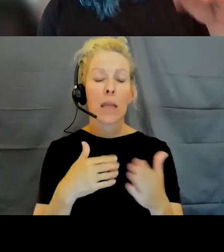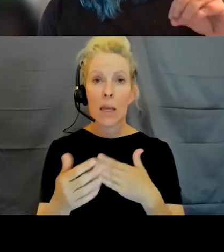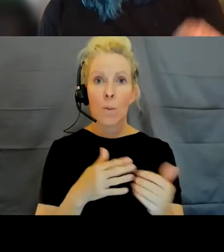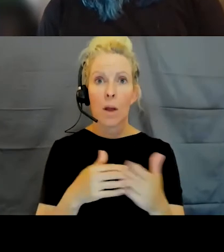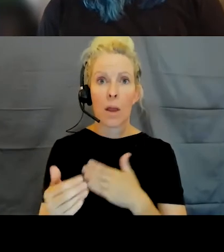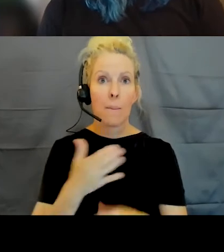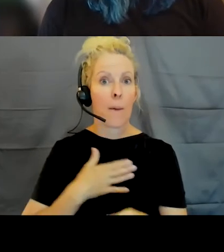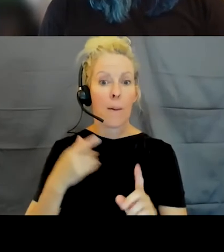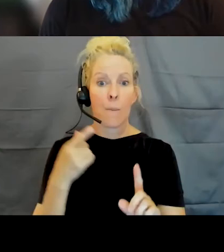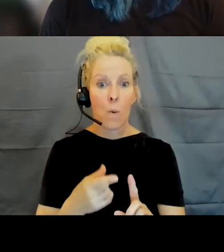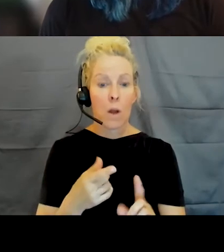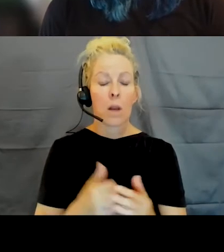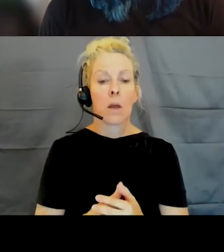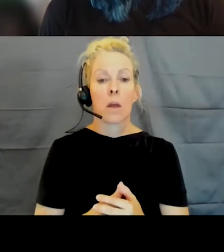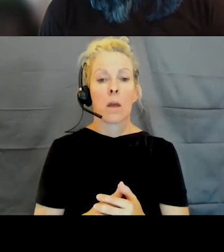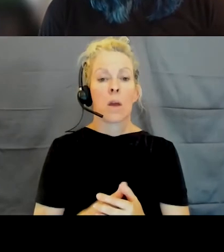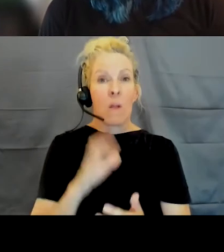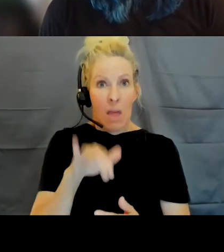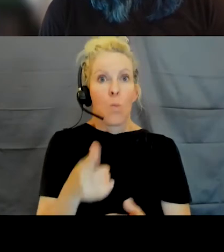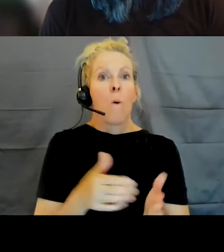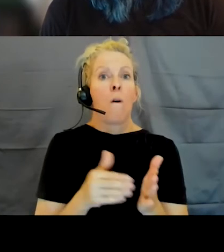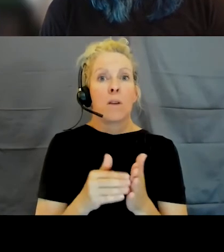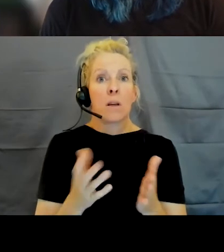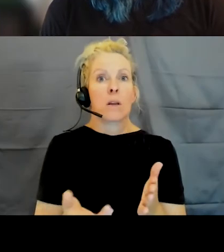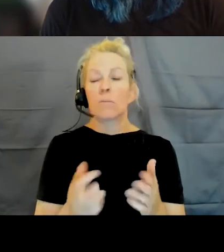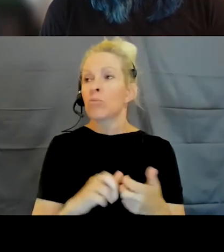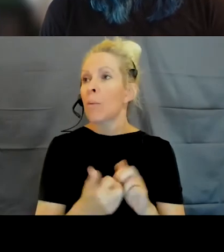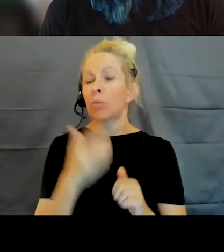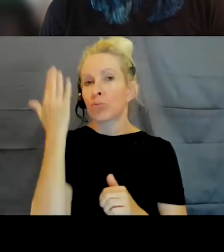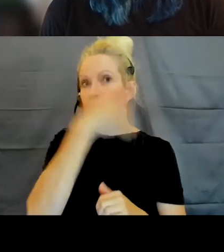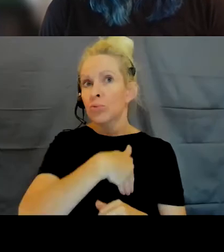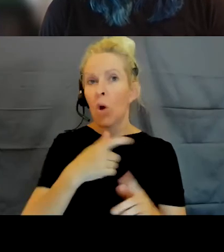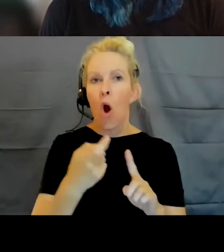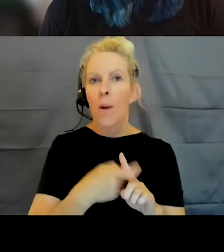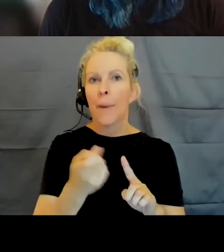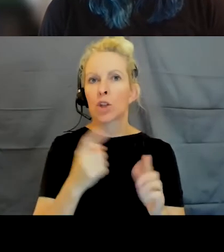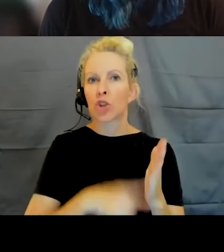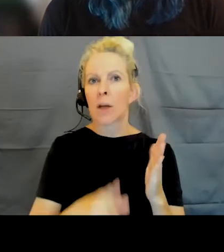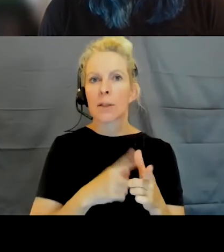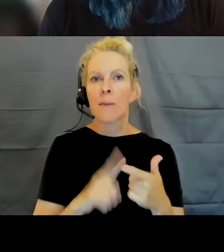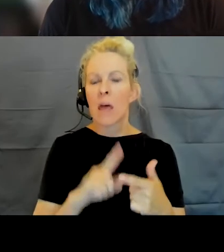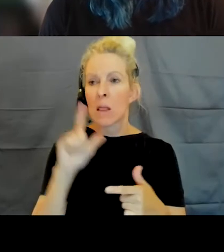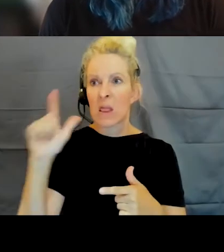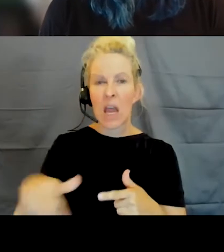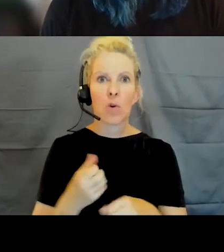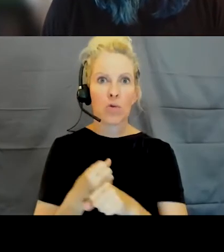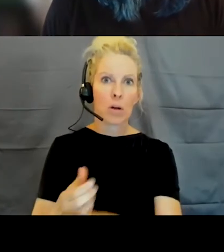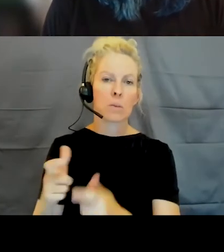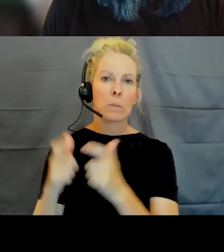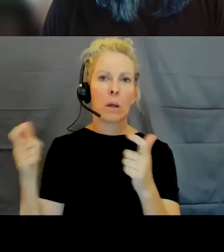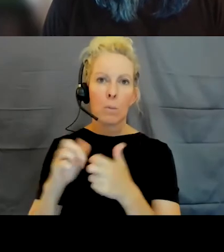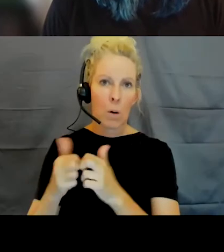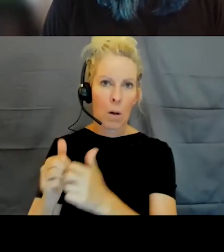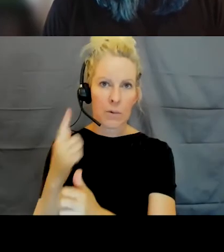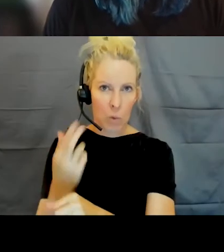this is one that often slips by automated checks and causes huge amount of problems for users. Some